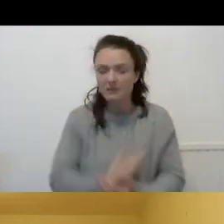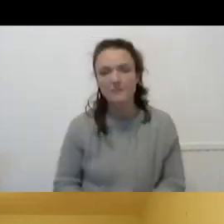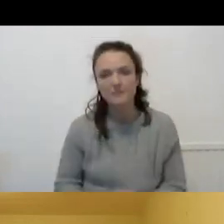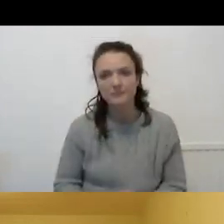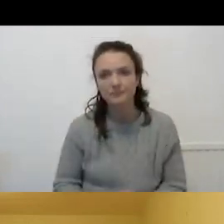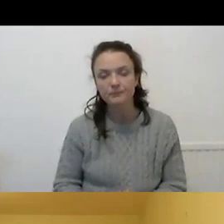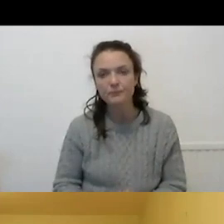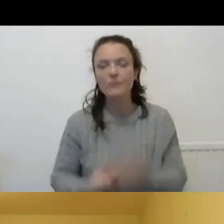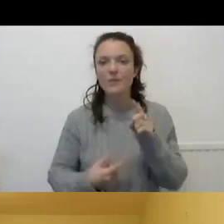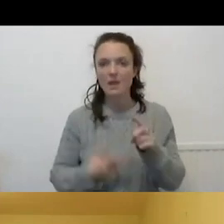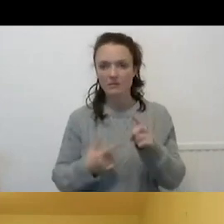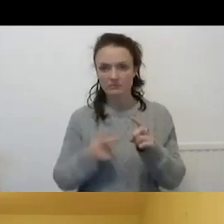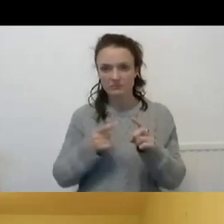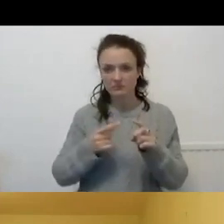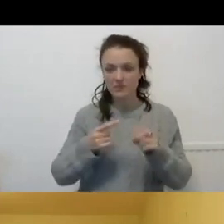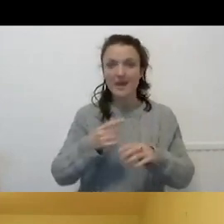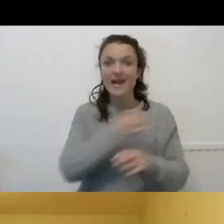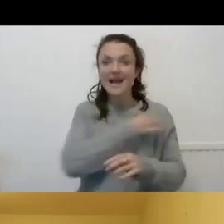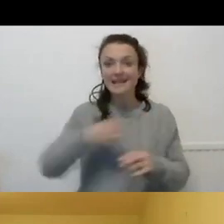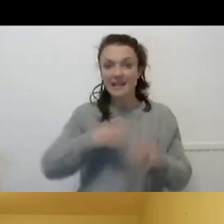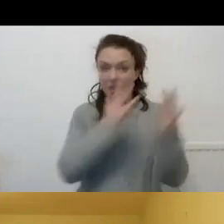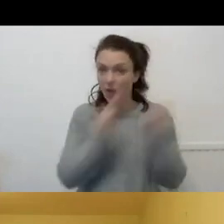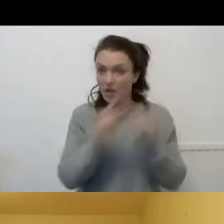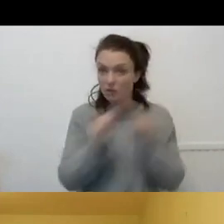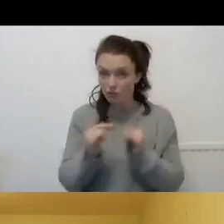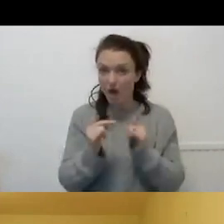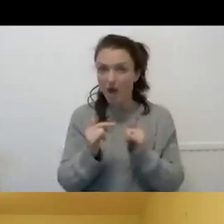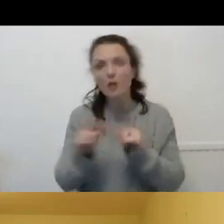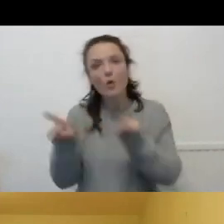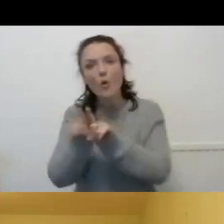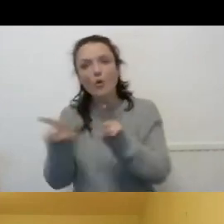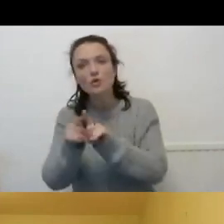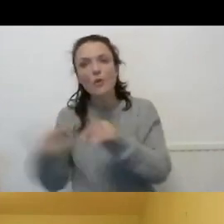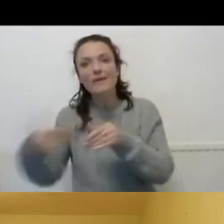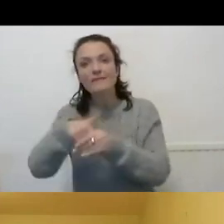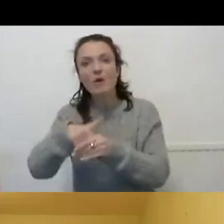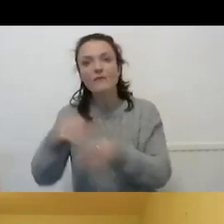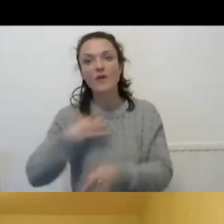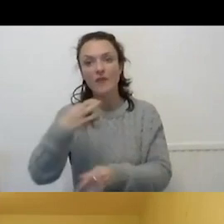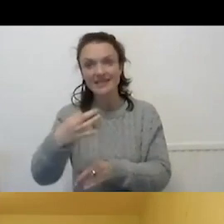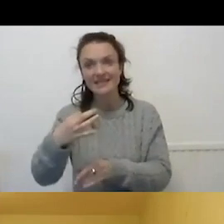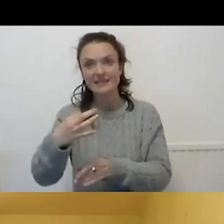like us working on it. They are the volunteers And in ordinary times, it can take a long time to get